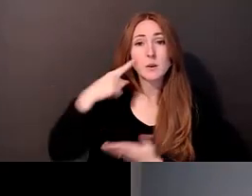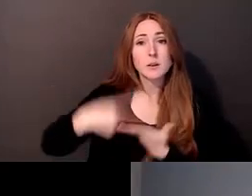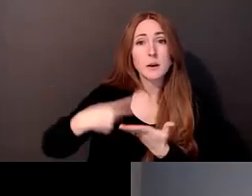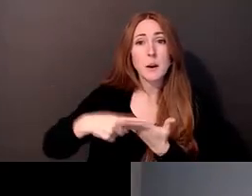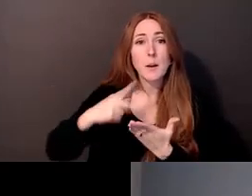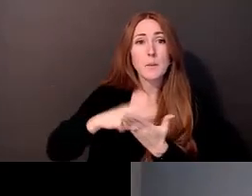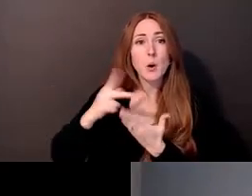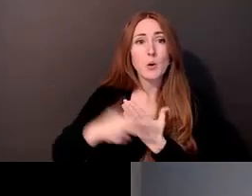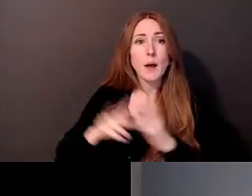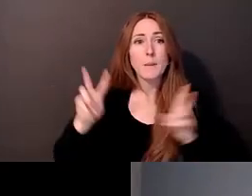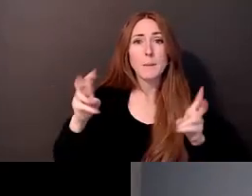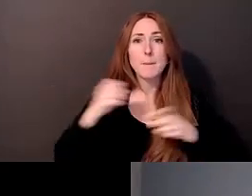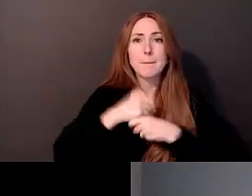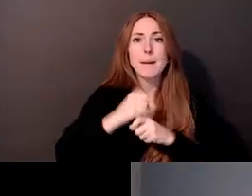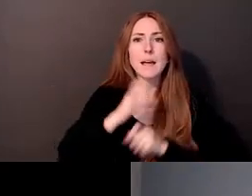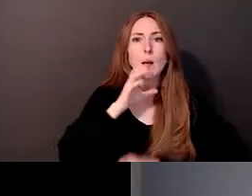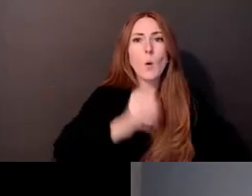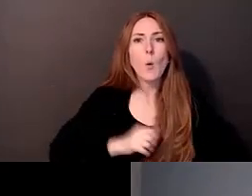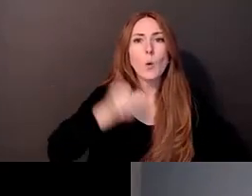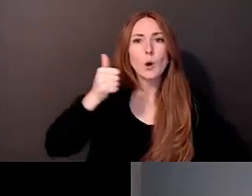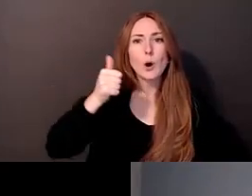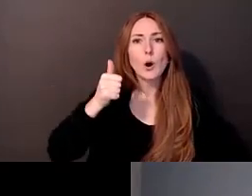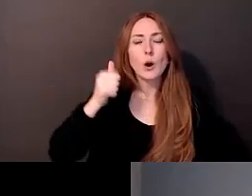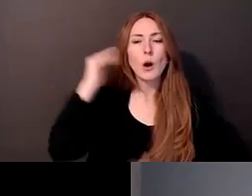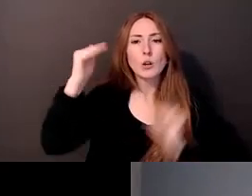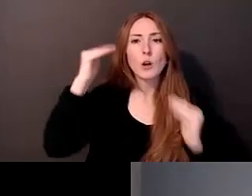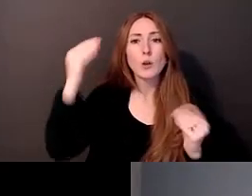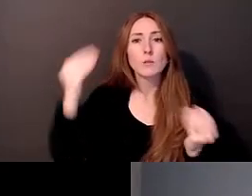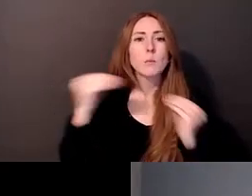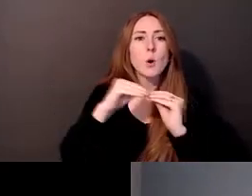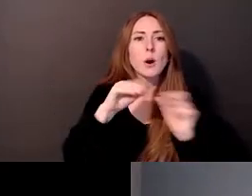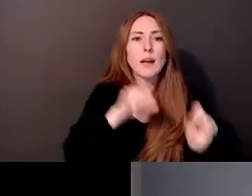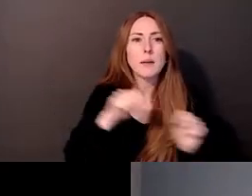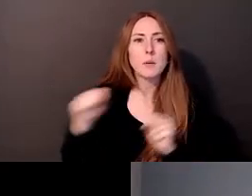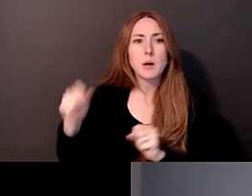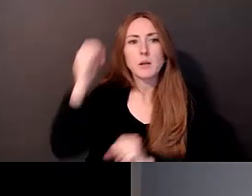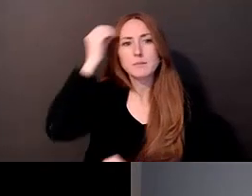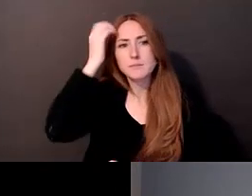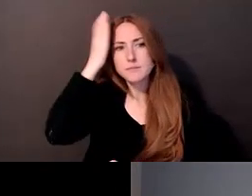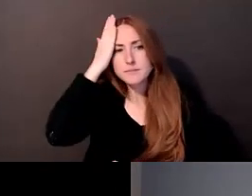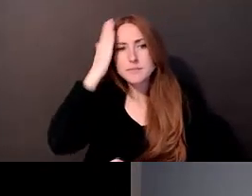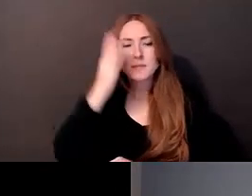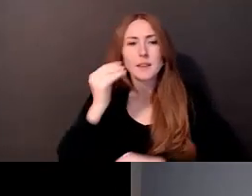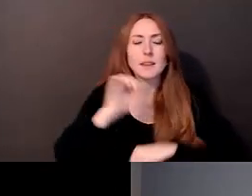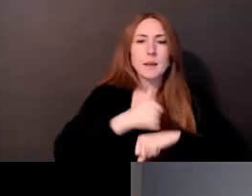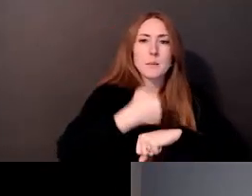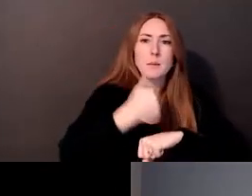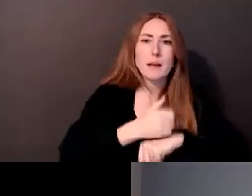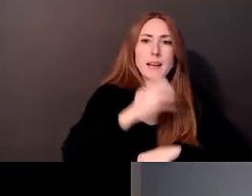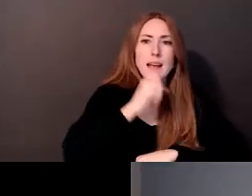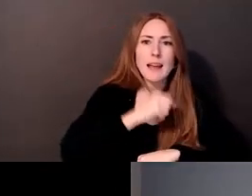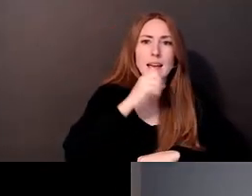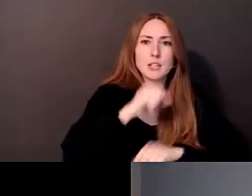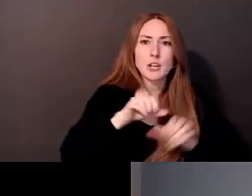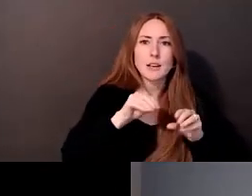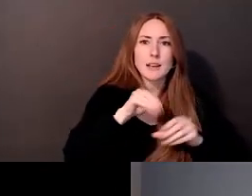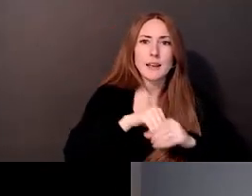More Capable, Lessons Learned, Implementing an Aging-In-Place Program.